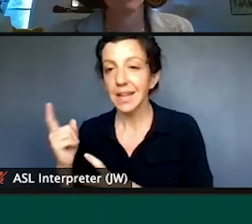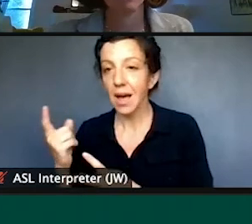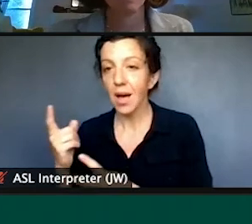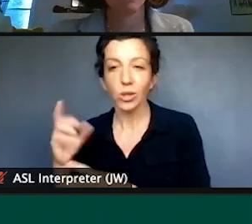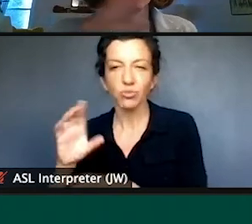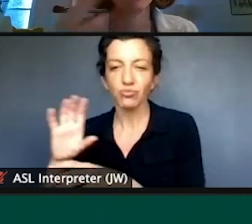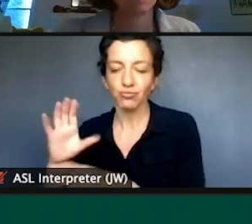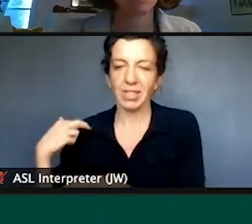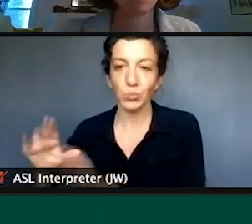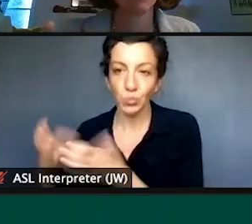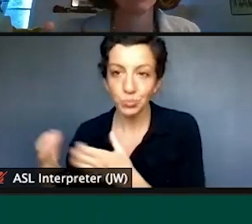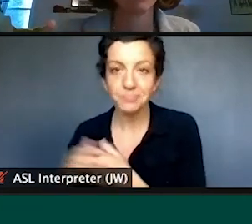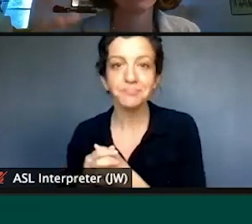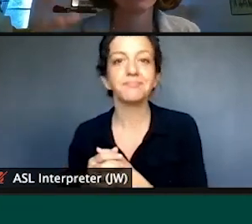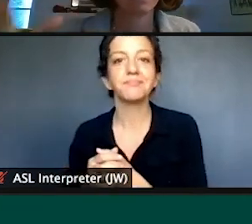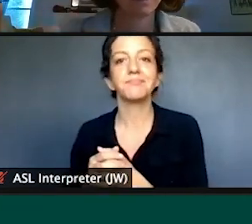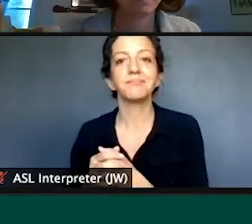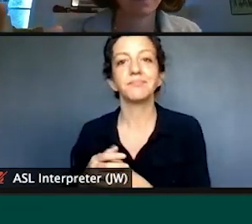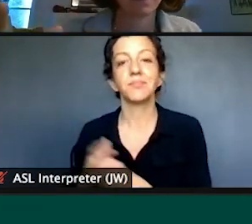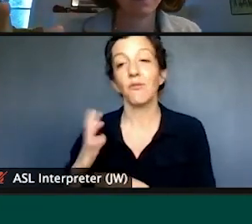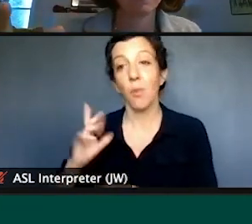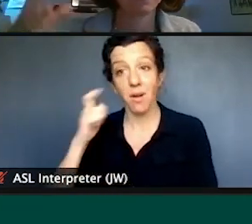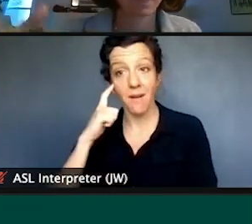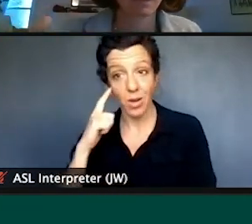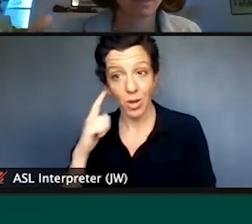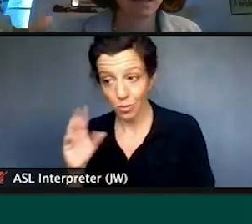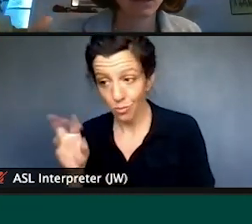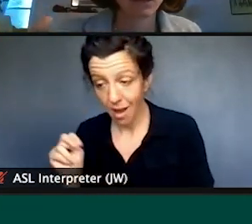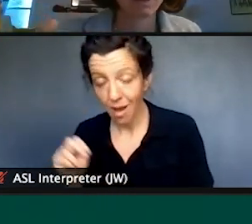By increasing the number of felony punishments